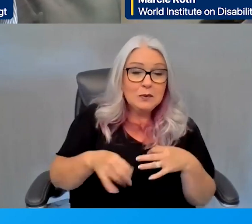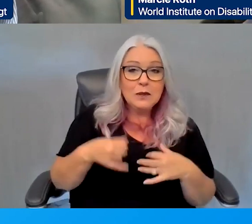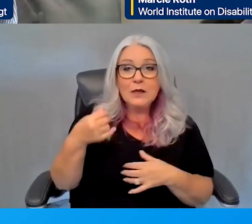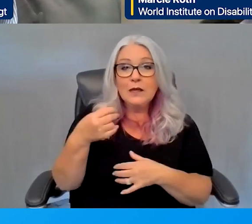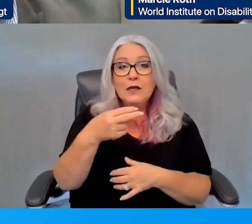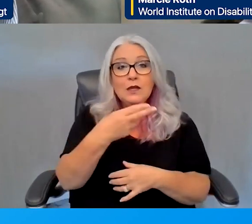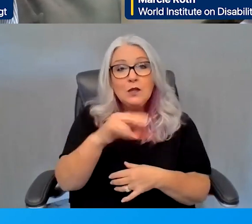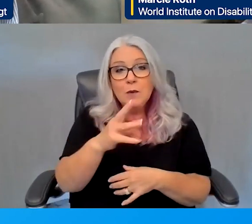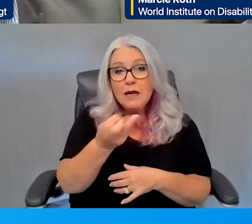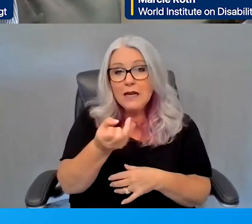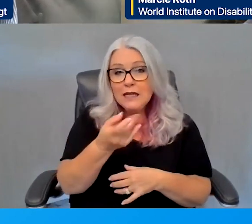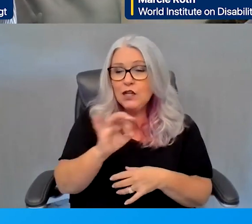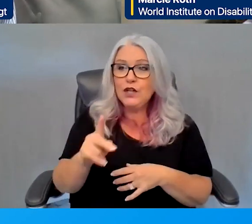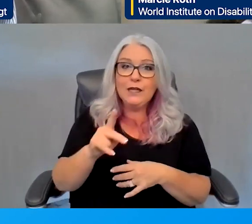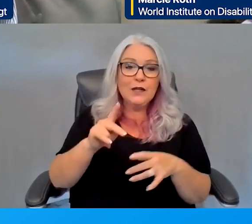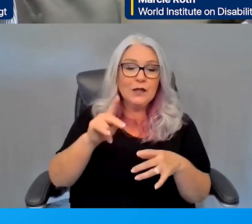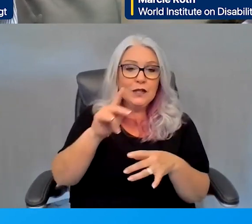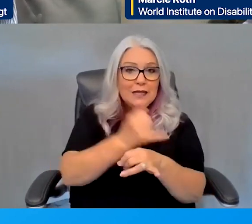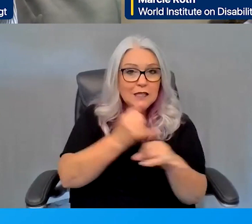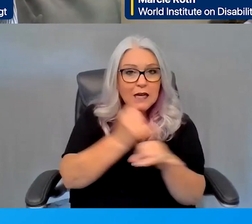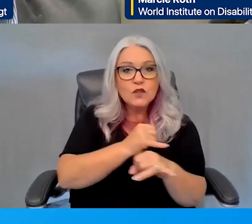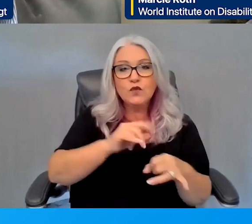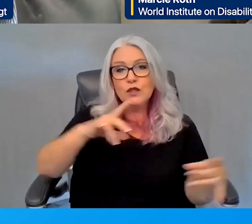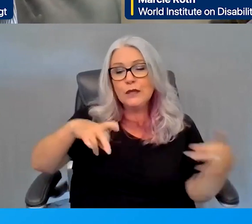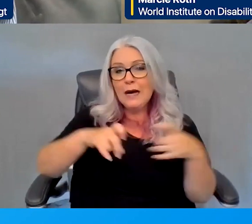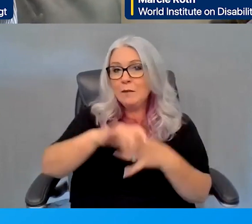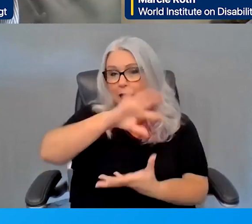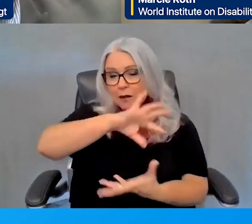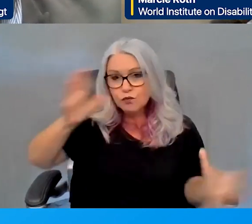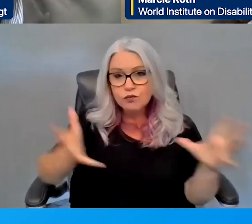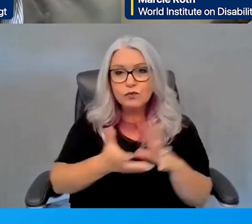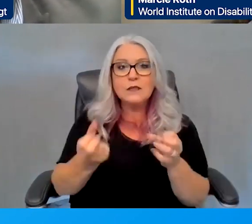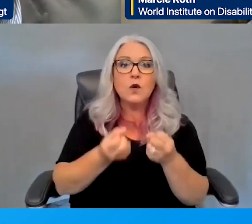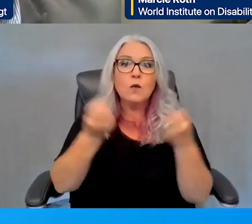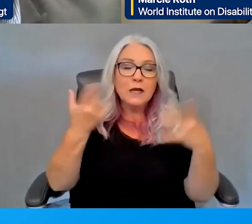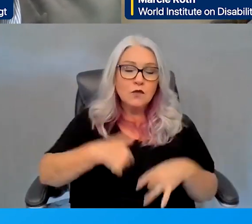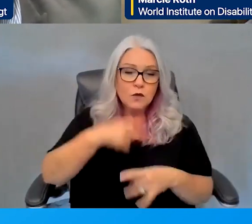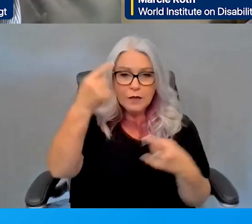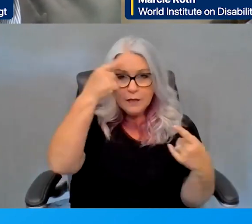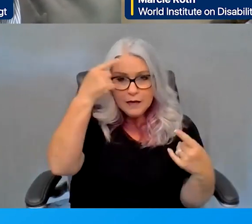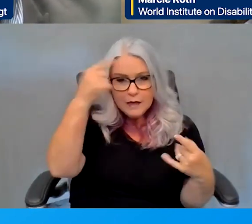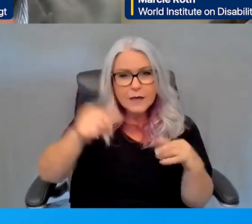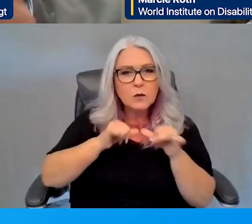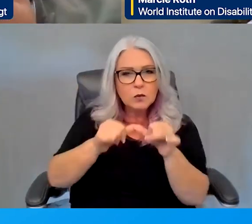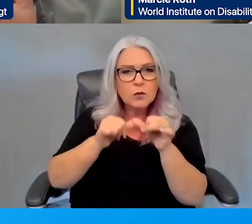industrial complex. There are lots and lots of big humanitarian organizations that